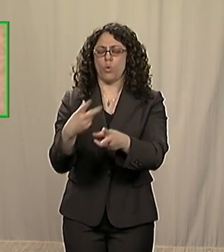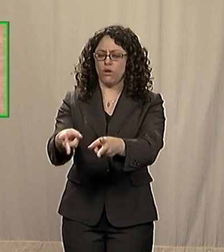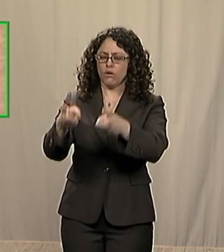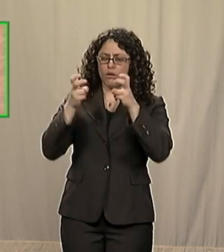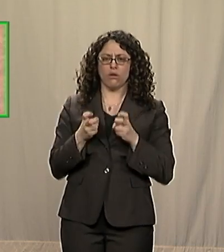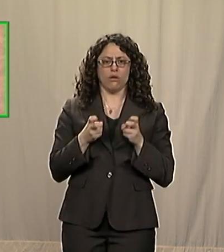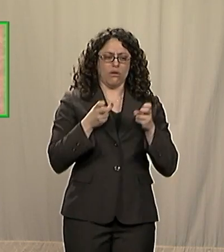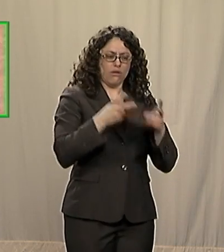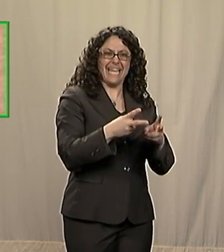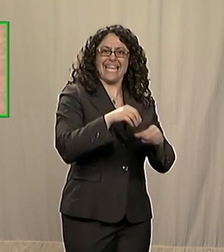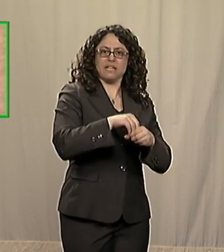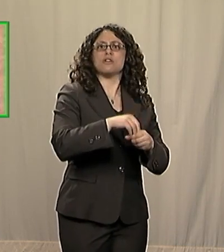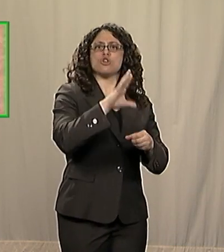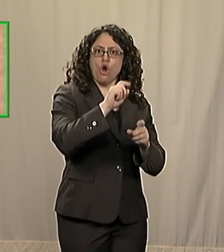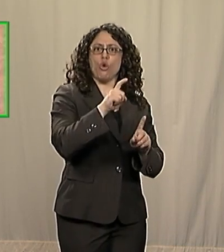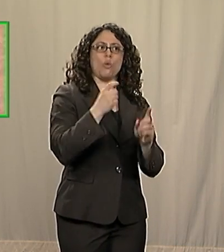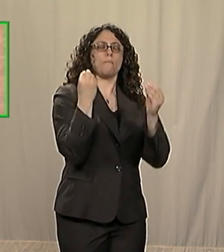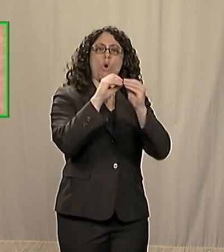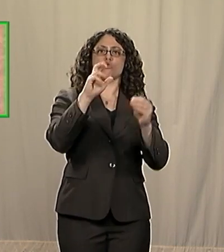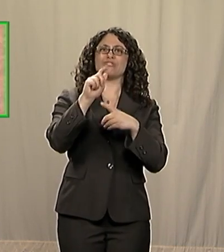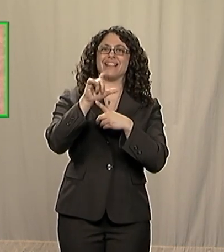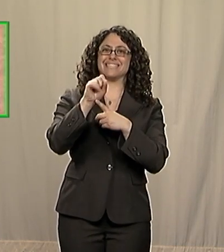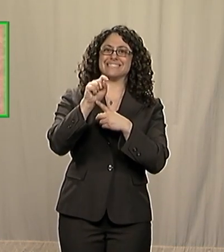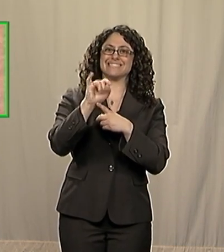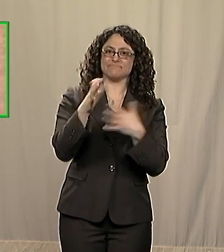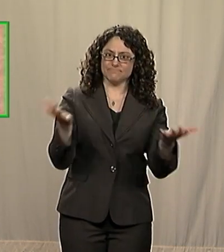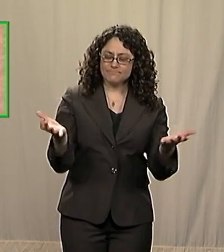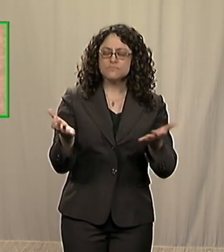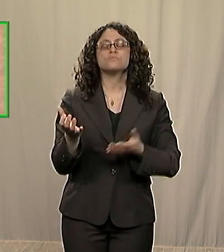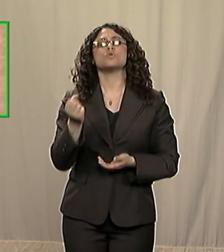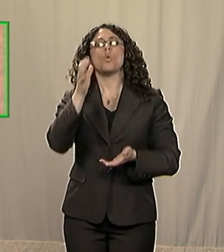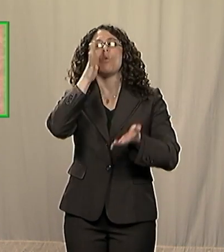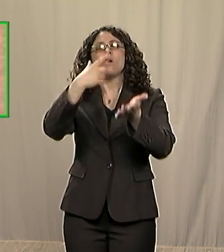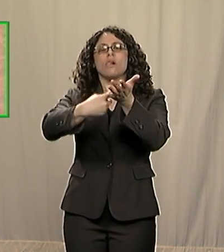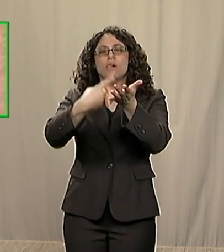Let's talk about some conclusions and implications.